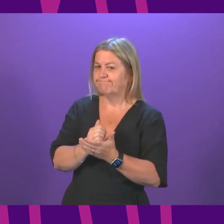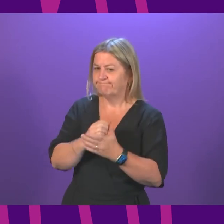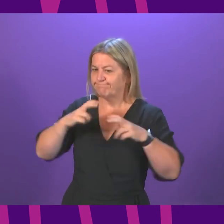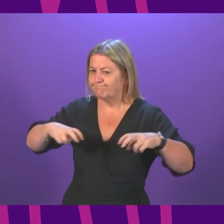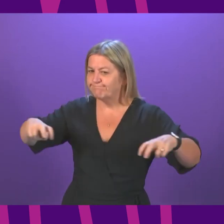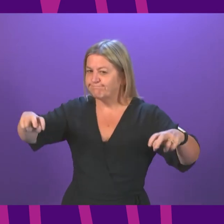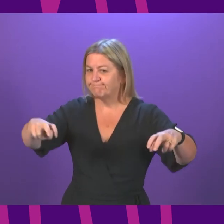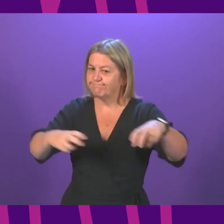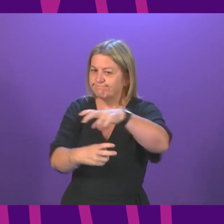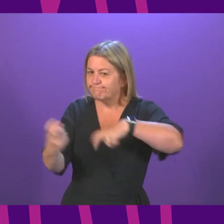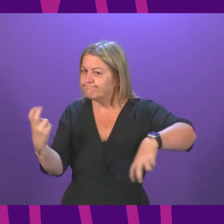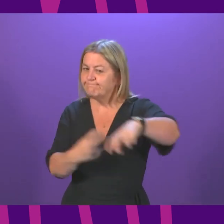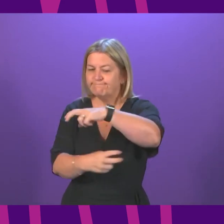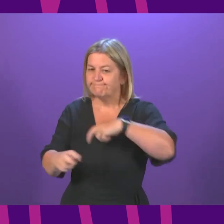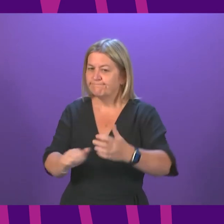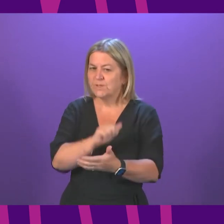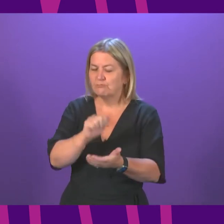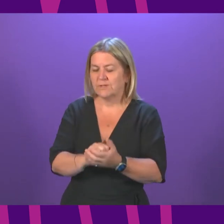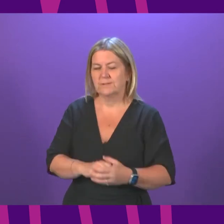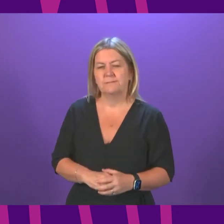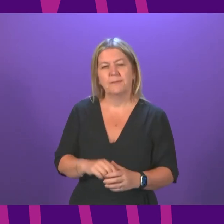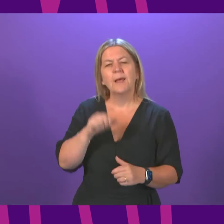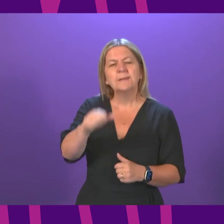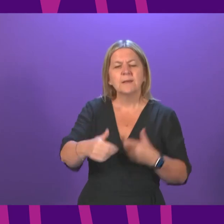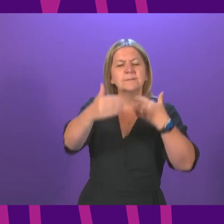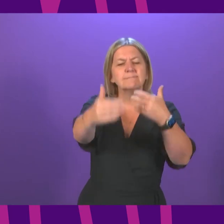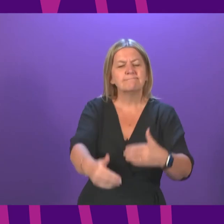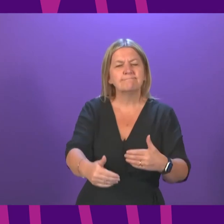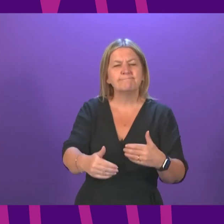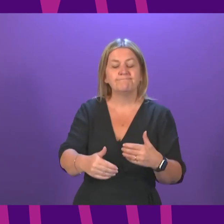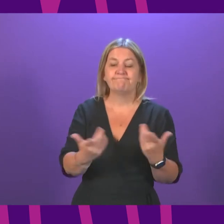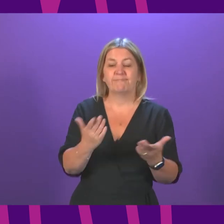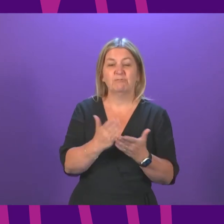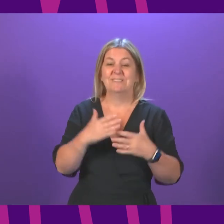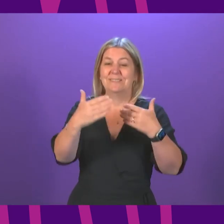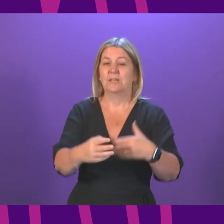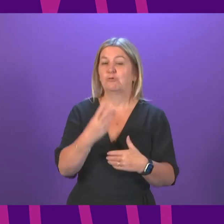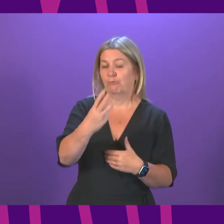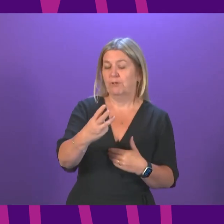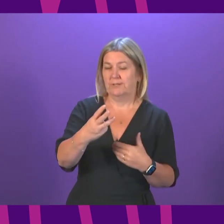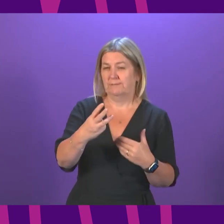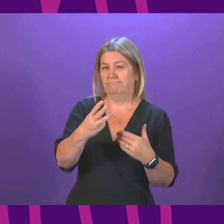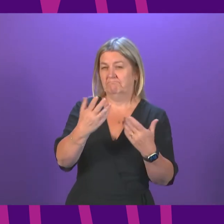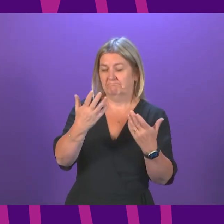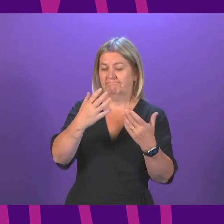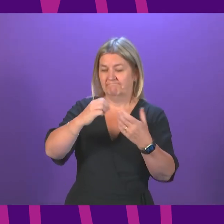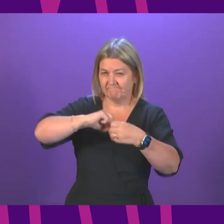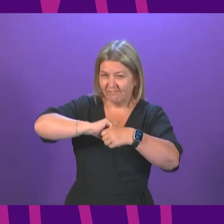The next item of business is stage 3 of the Coronavirus (Extension and Expiry) (Scotland)